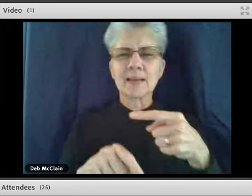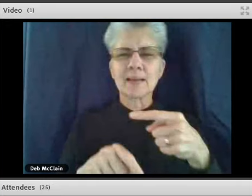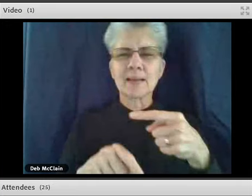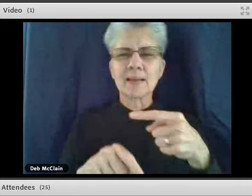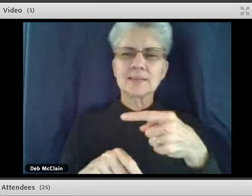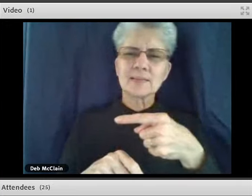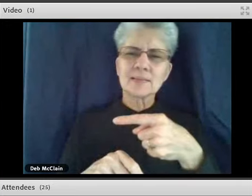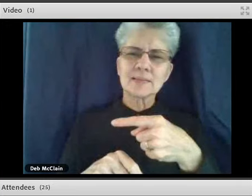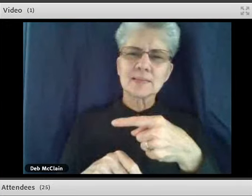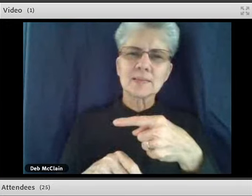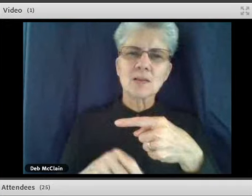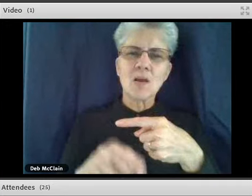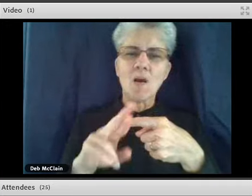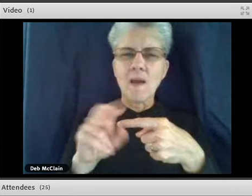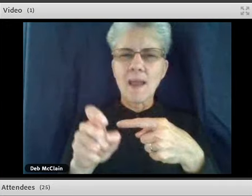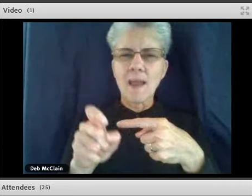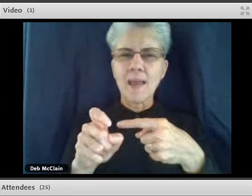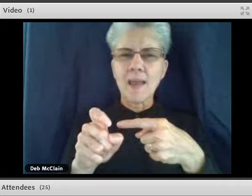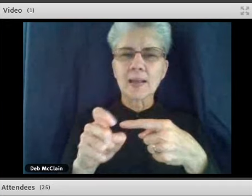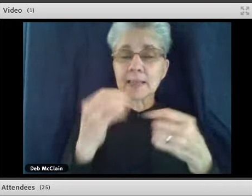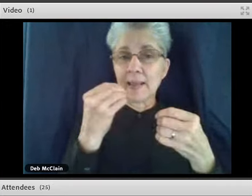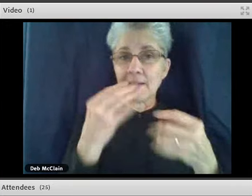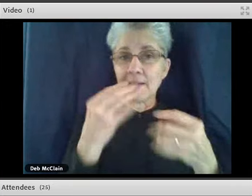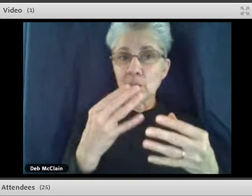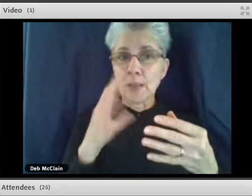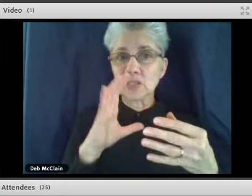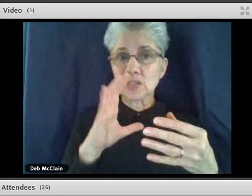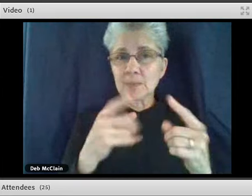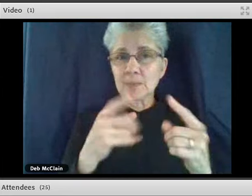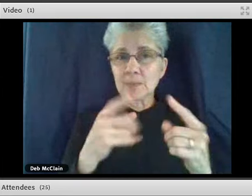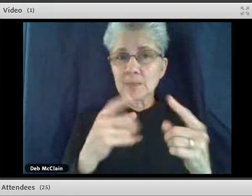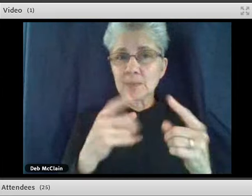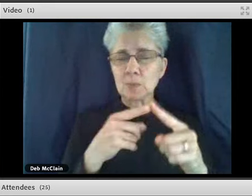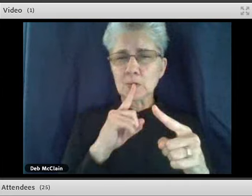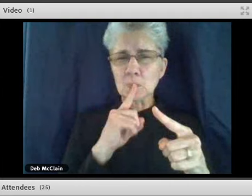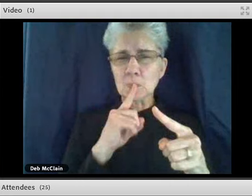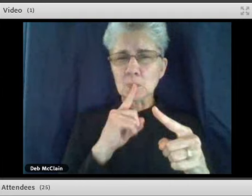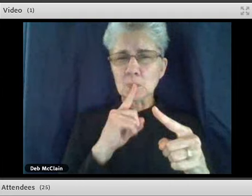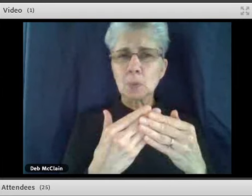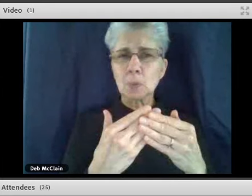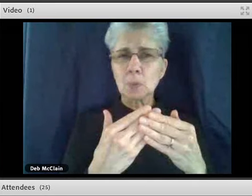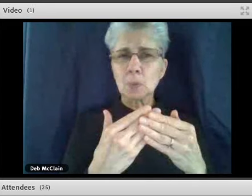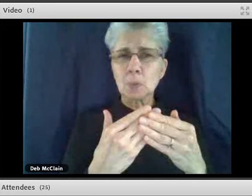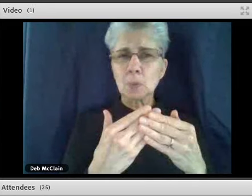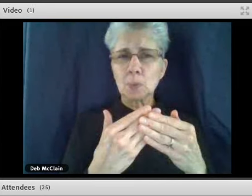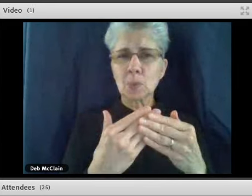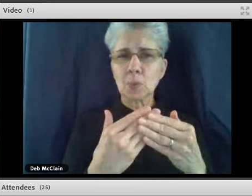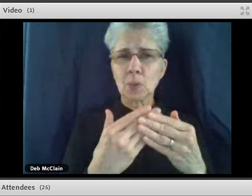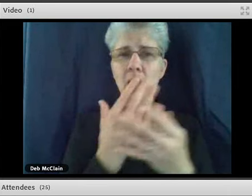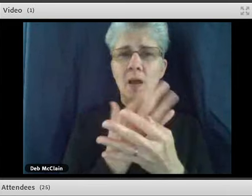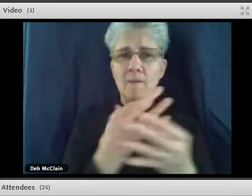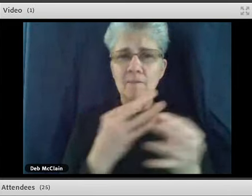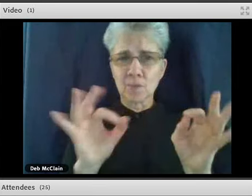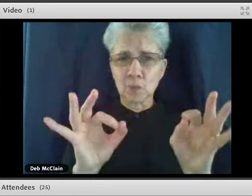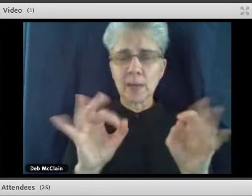So, some lab tests, the RX List. Again, some of these are ad-heavy, but the information seems to be really decent.